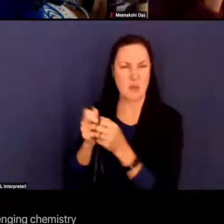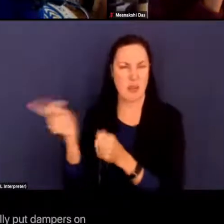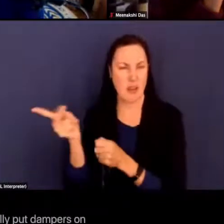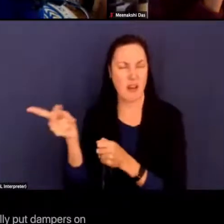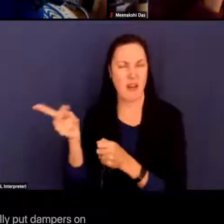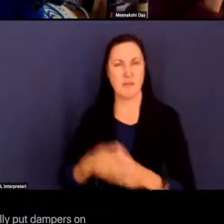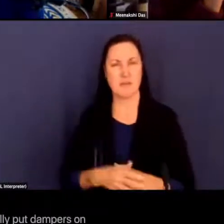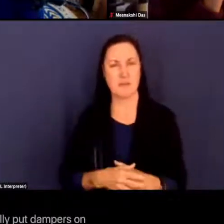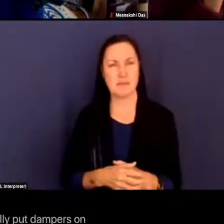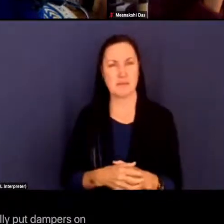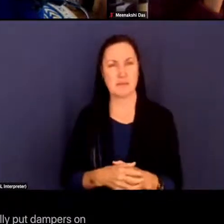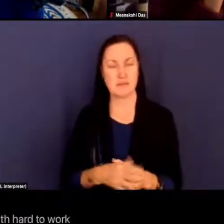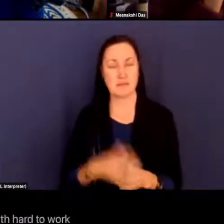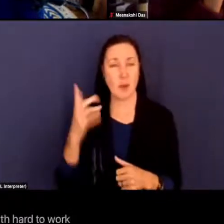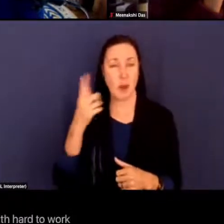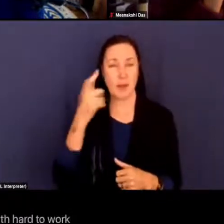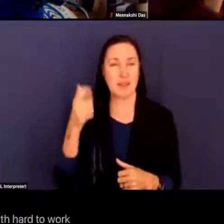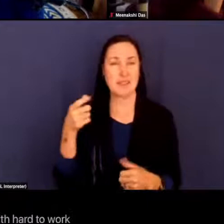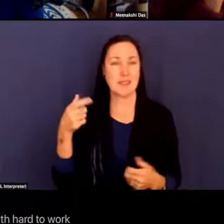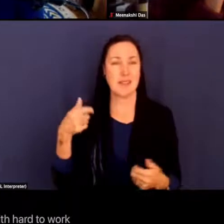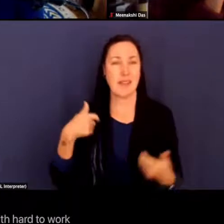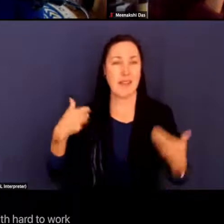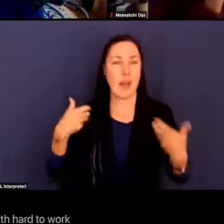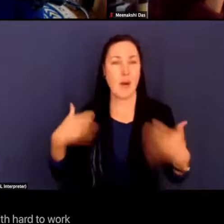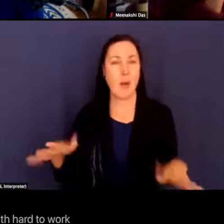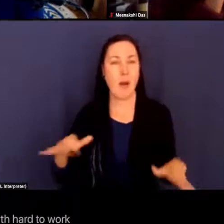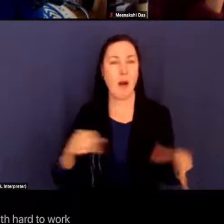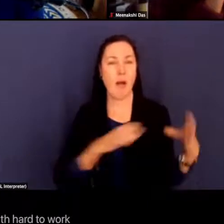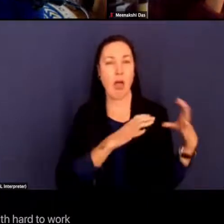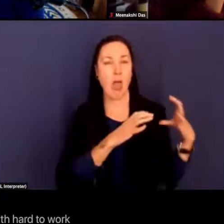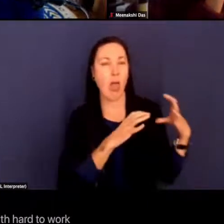Just because they didn't want the burden of need being there and asking extra questions